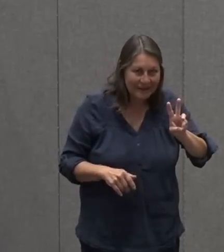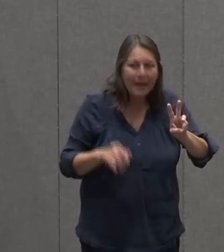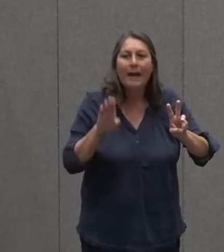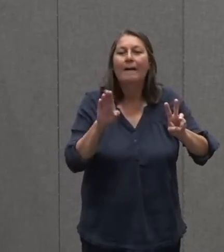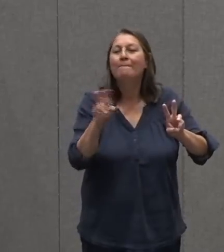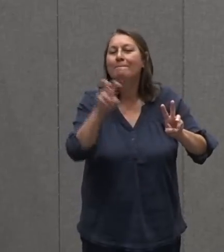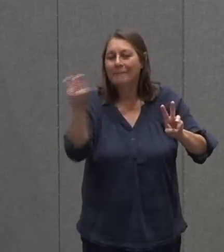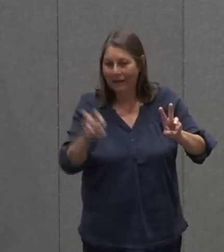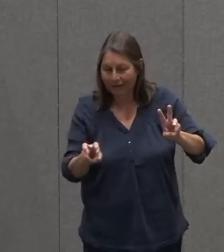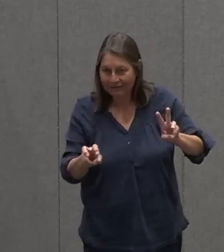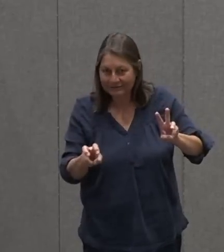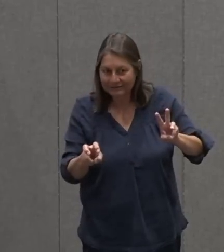Buzz.